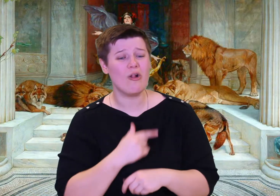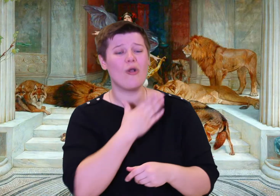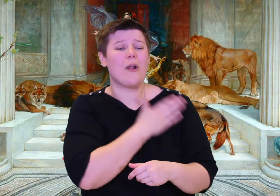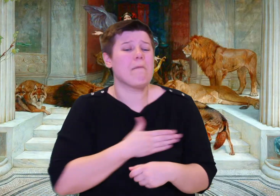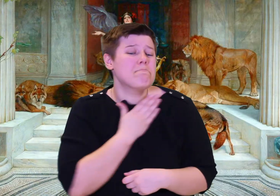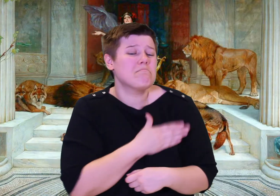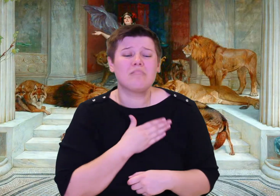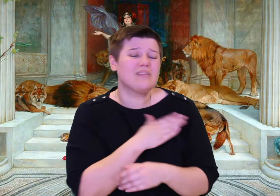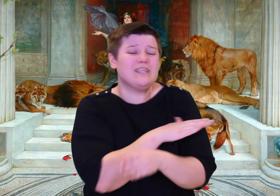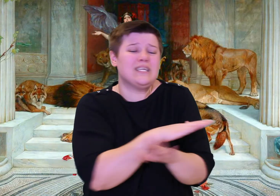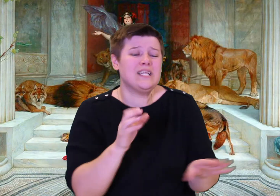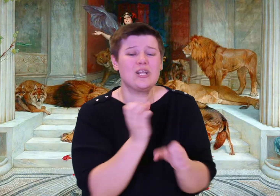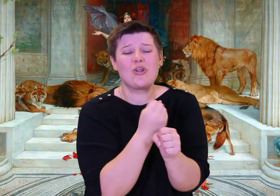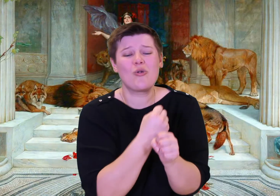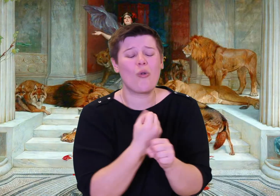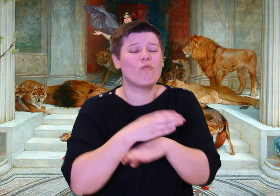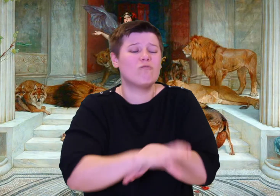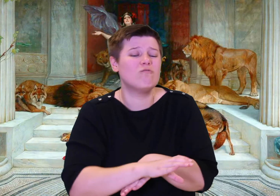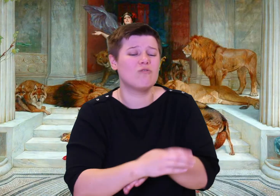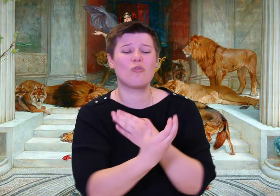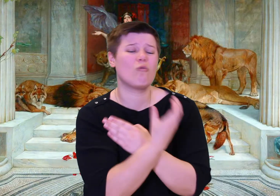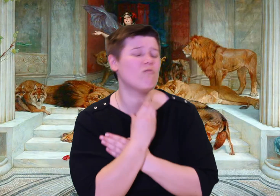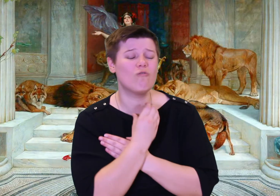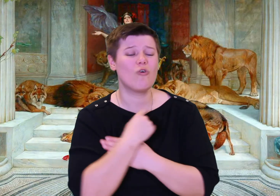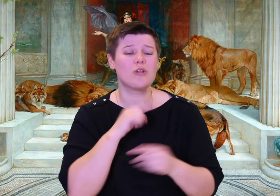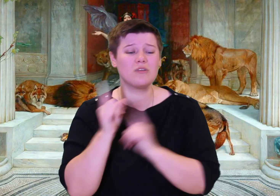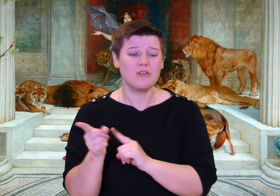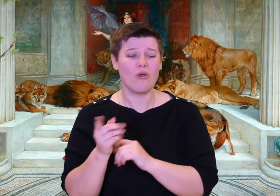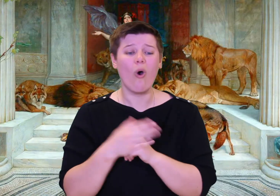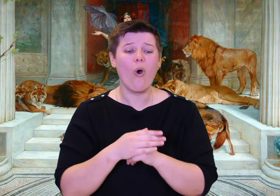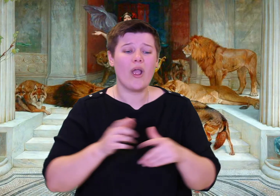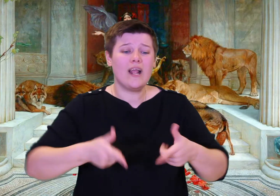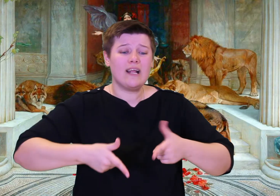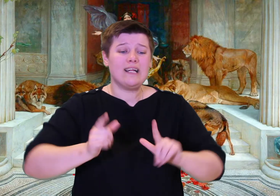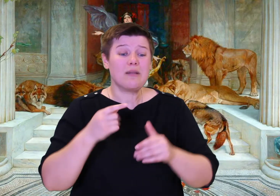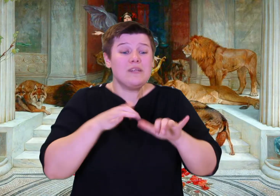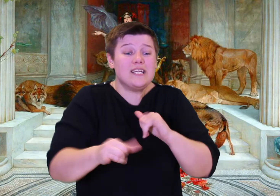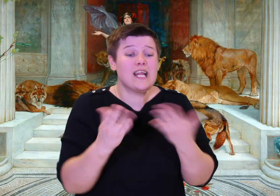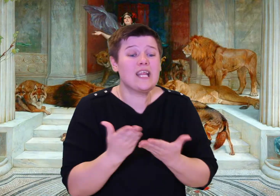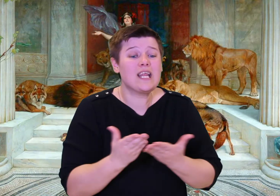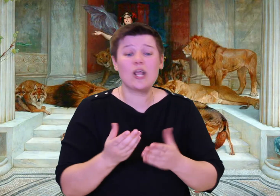He grasped my knees and begged me tearfully,